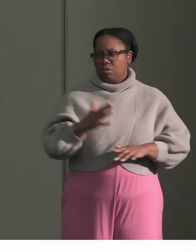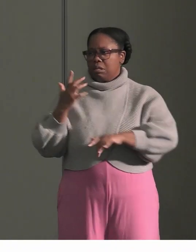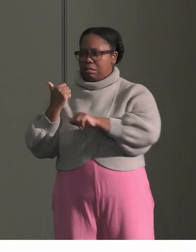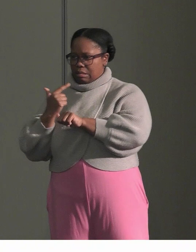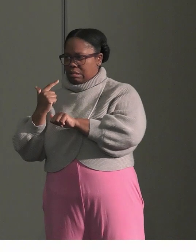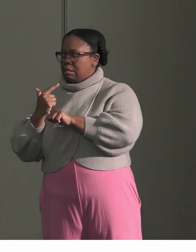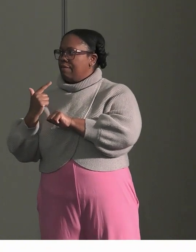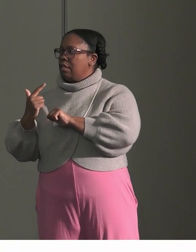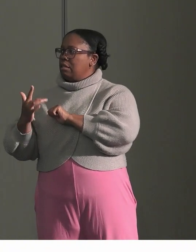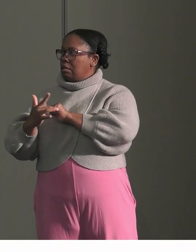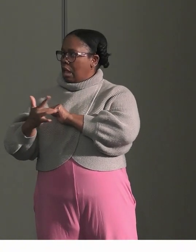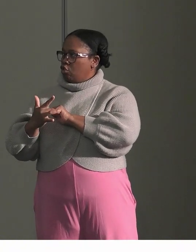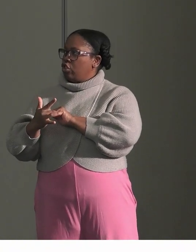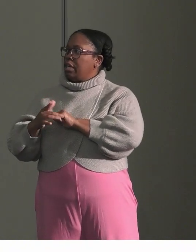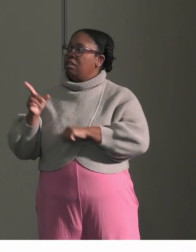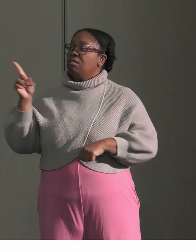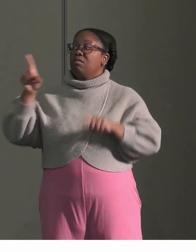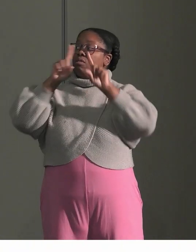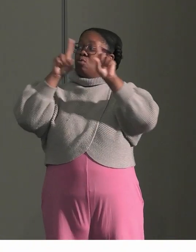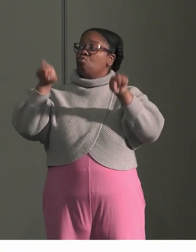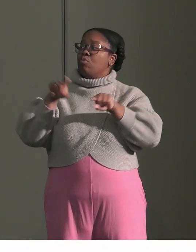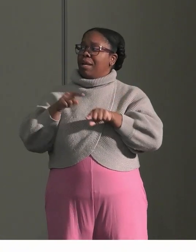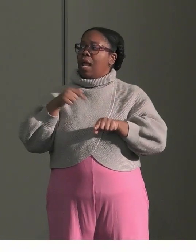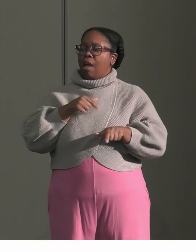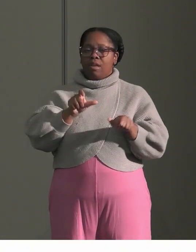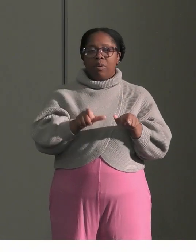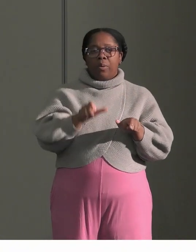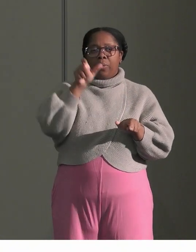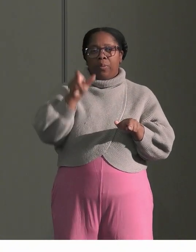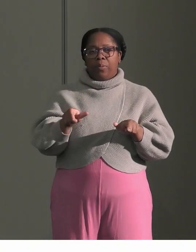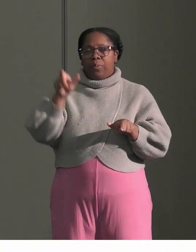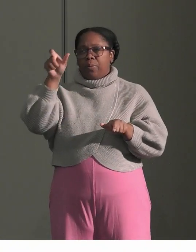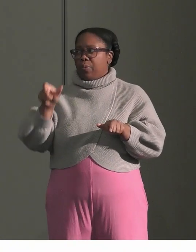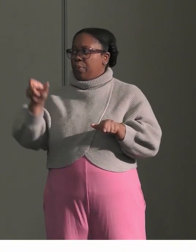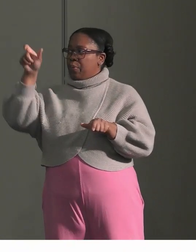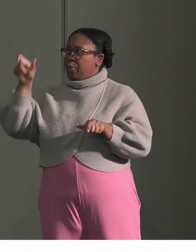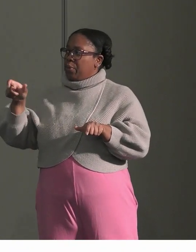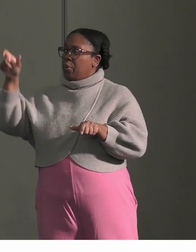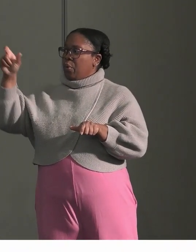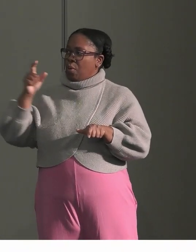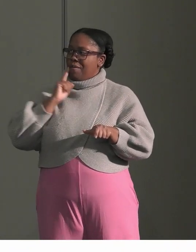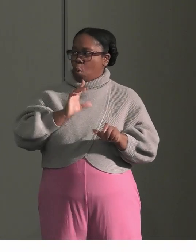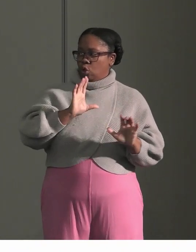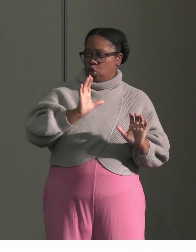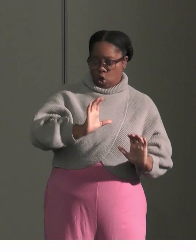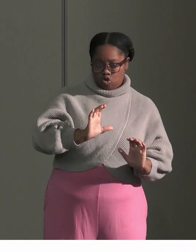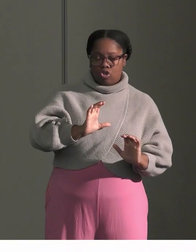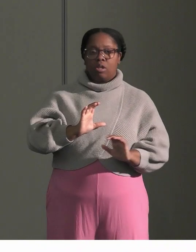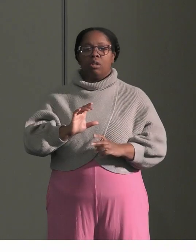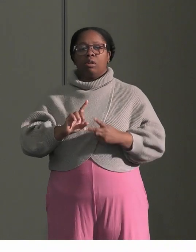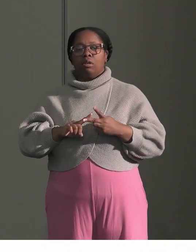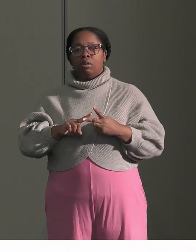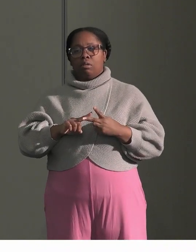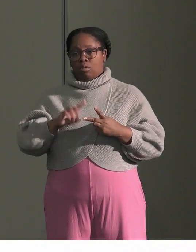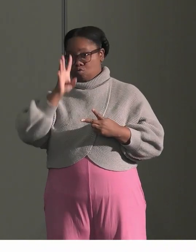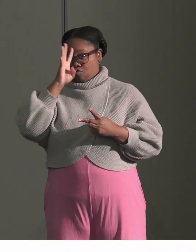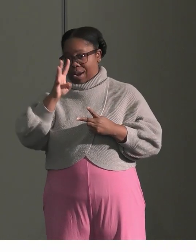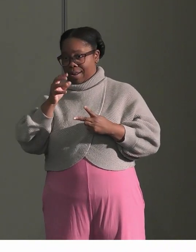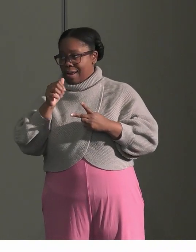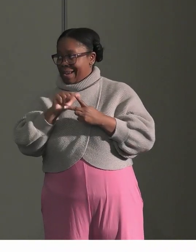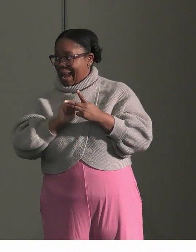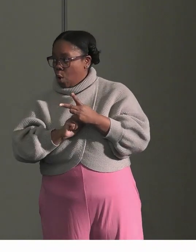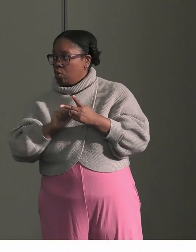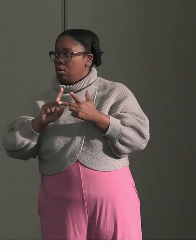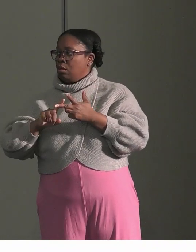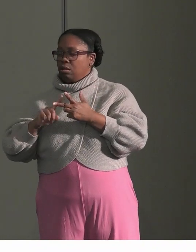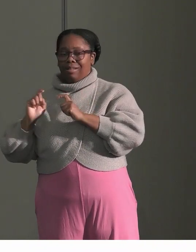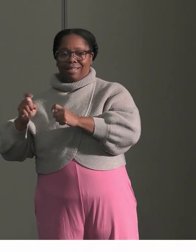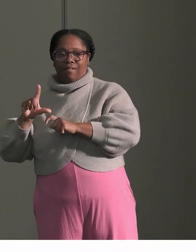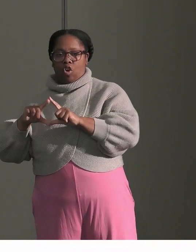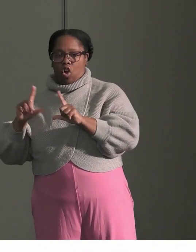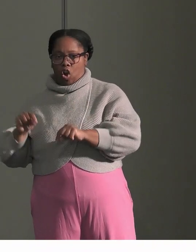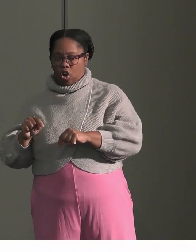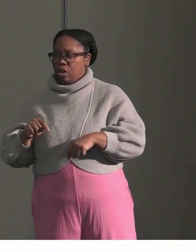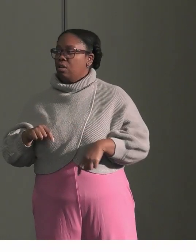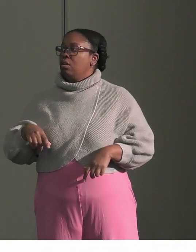base bar graph with search and for AT users of all of the 36 takeaways, they uncovered 70% of them.